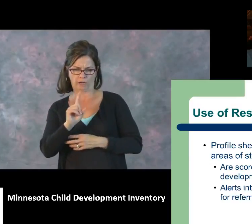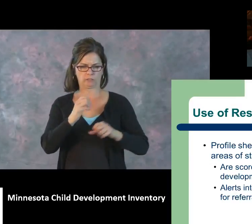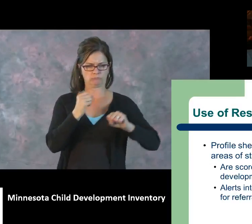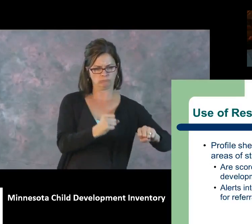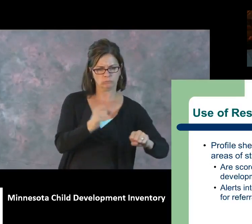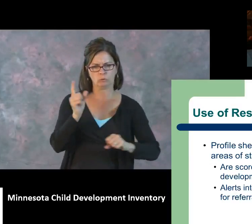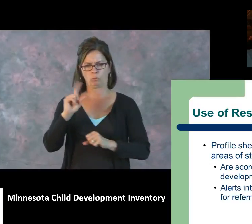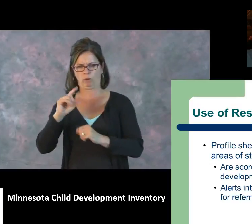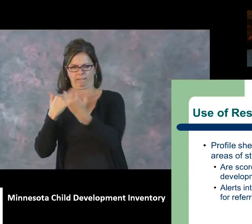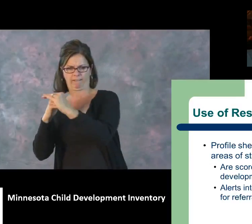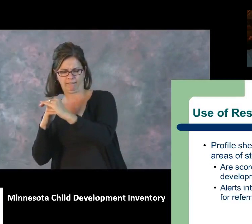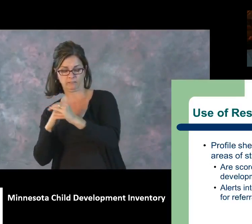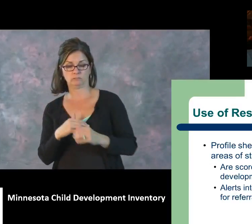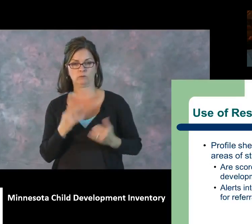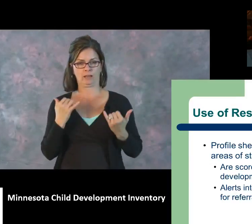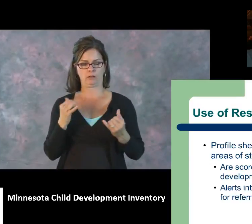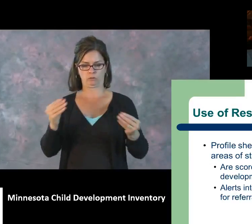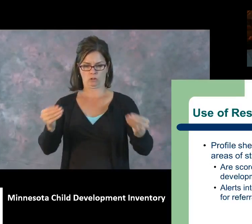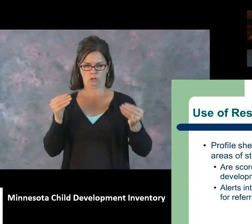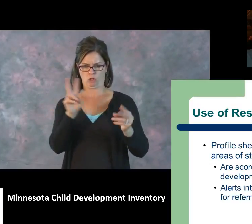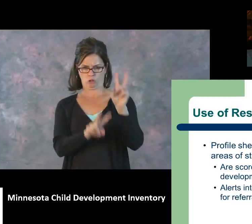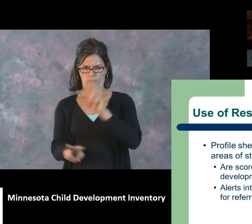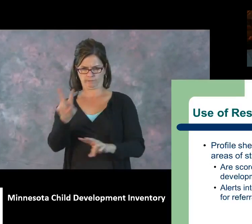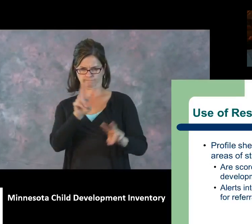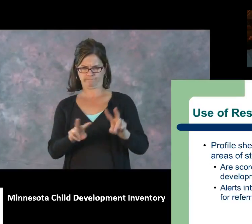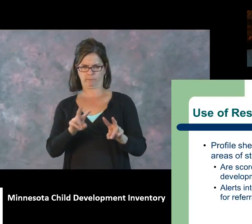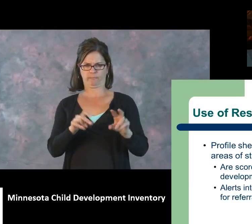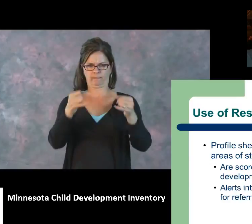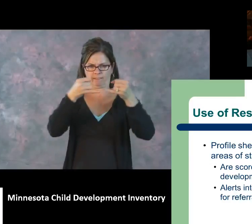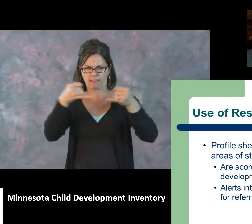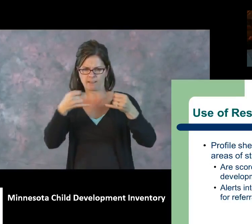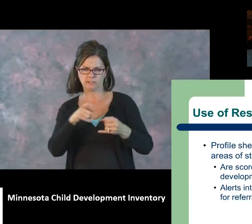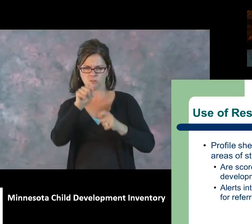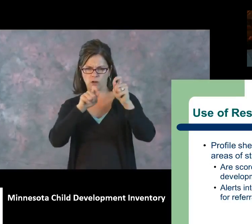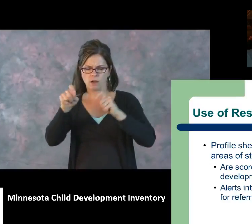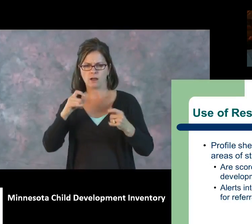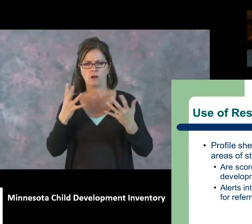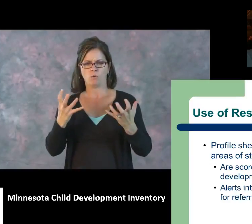One question you always want to ask yourself, when looking at the profile is, "Are the scores across